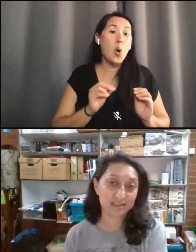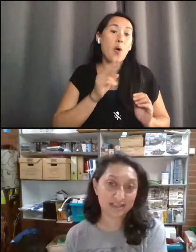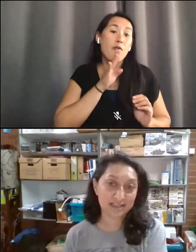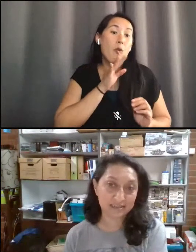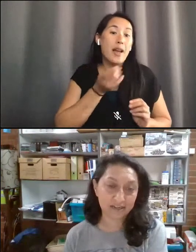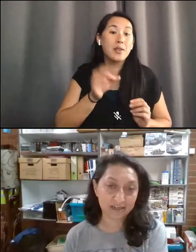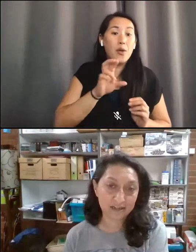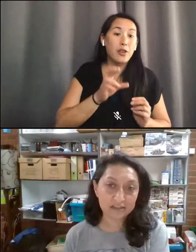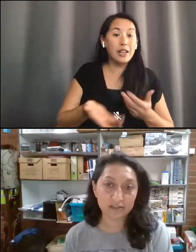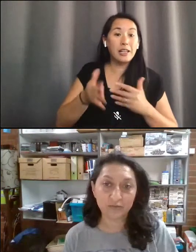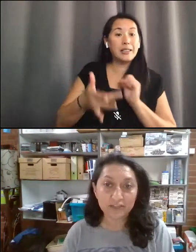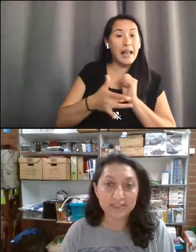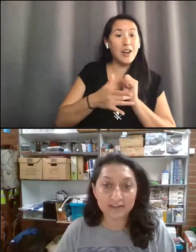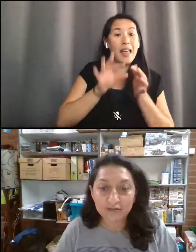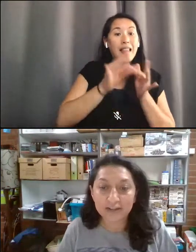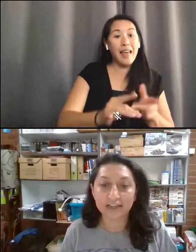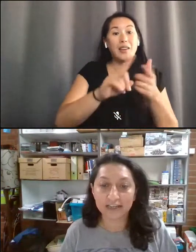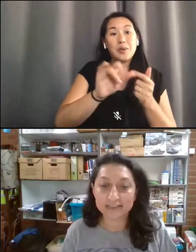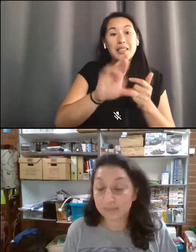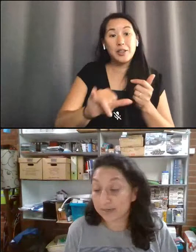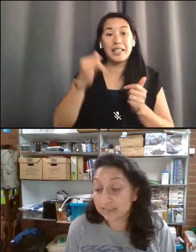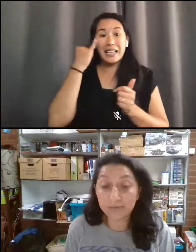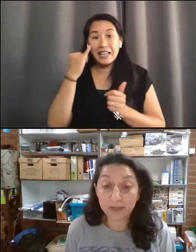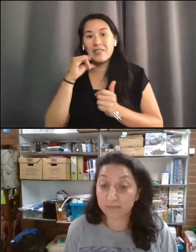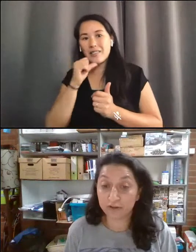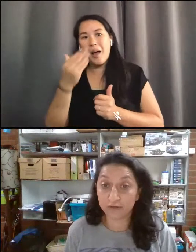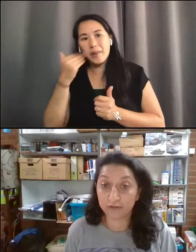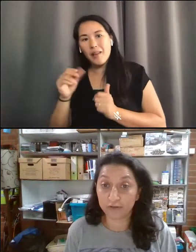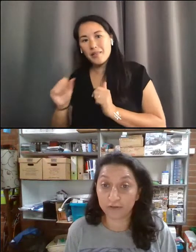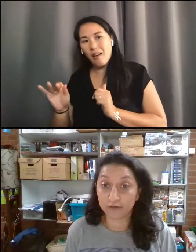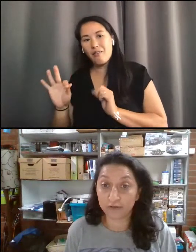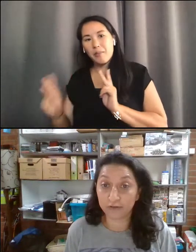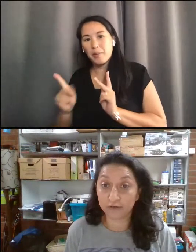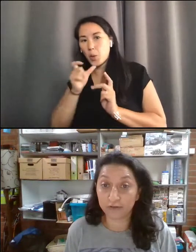things like siri so we use it differently it's but it's simple and beautiful and we don't know